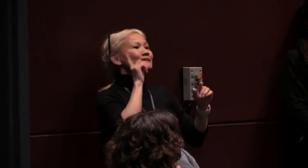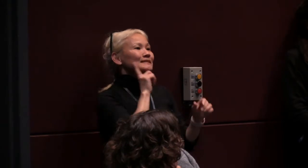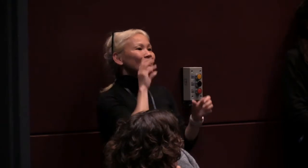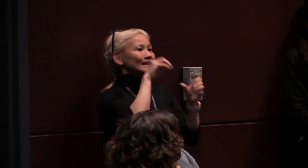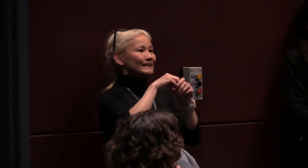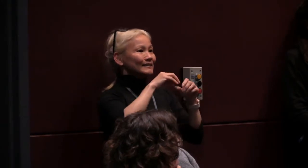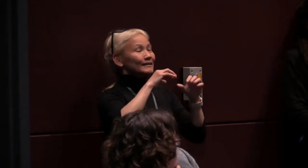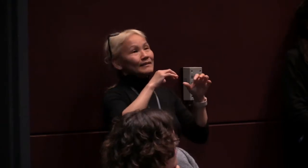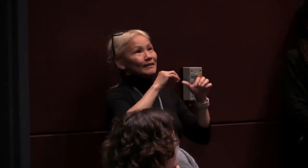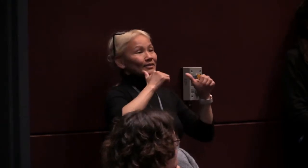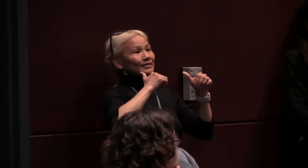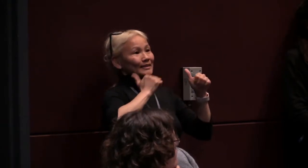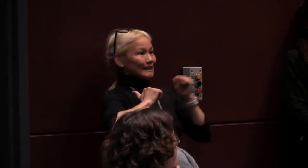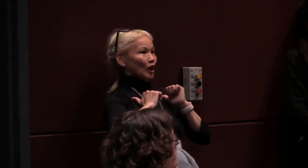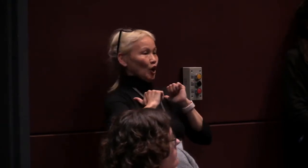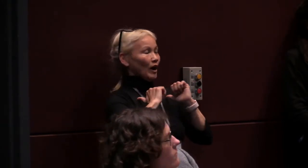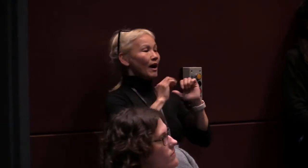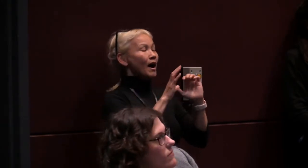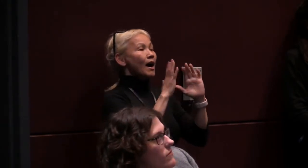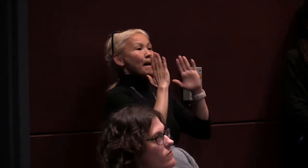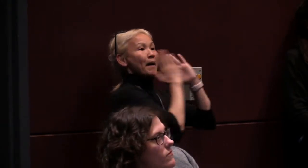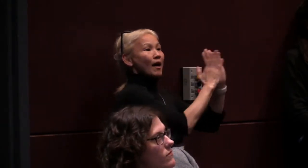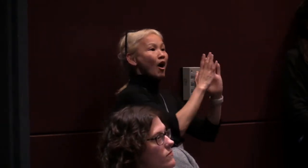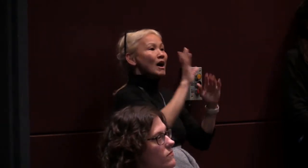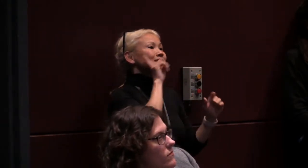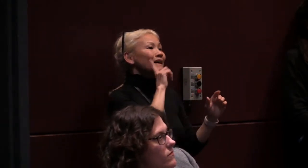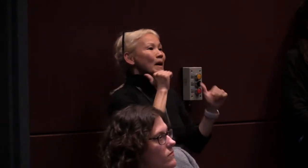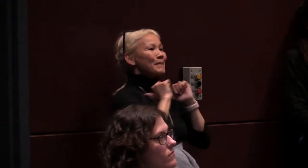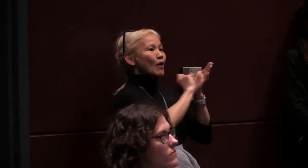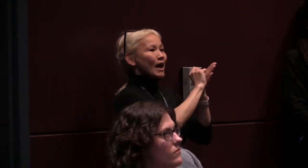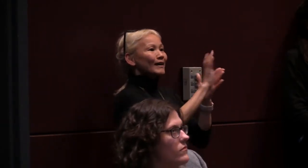Spotlight on Deaf Women, it seems like there's an opportunity to create volumes,